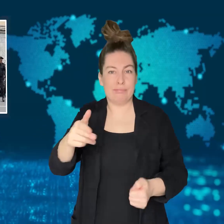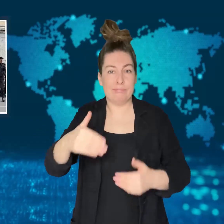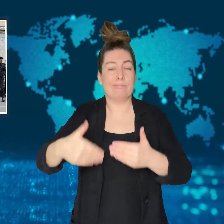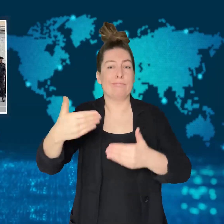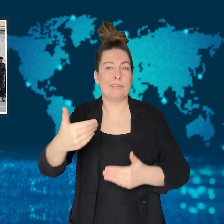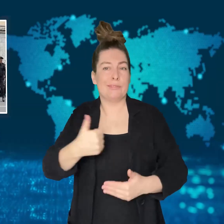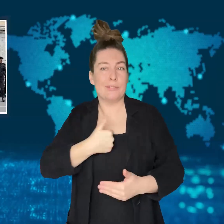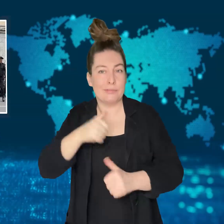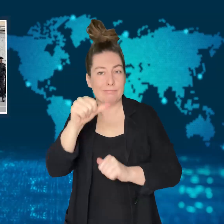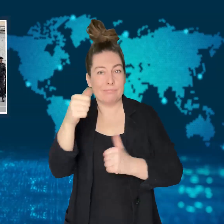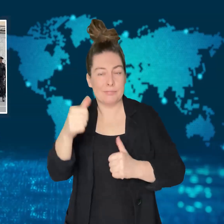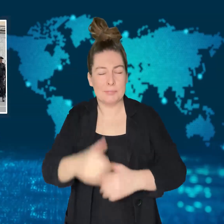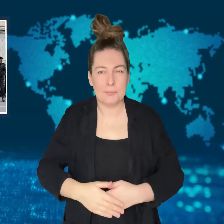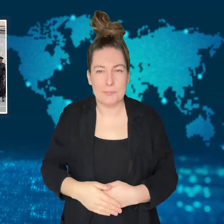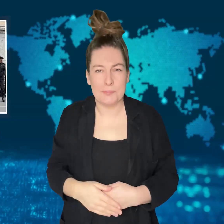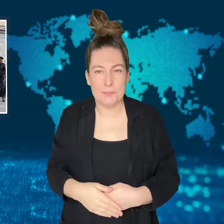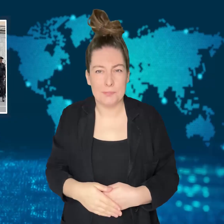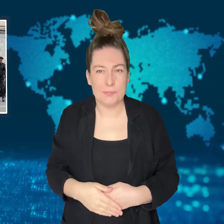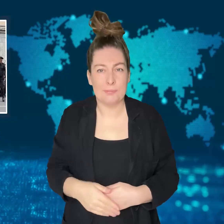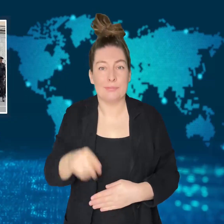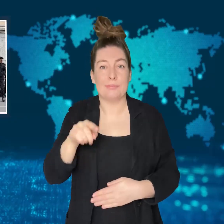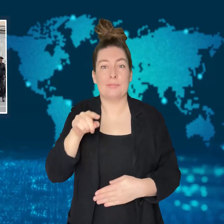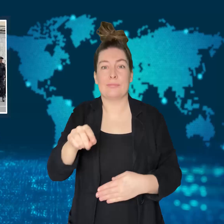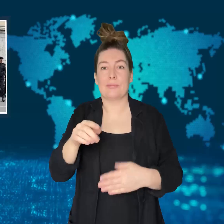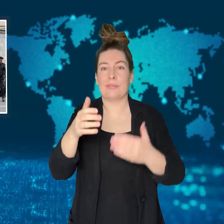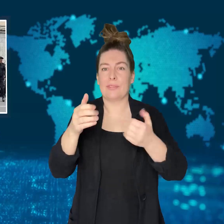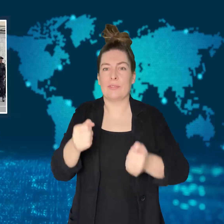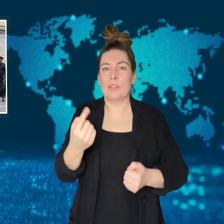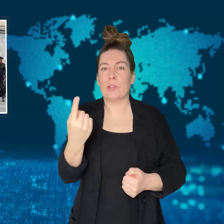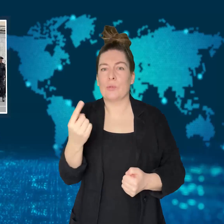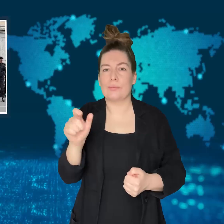and shot them before committing suicide.